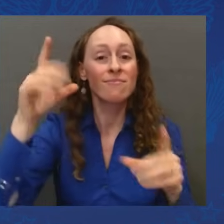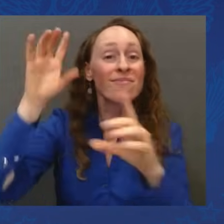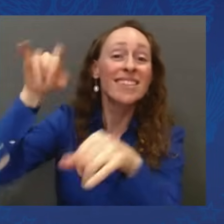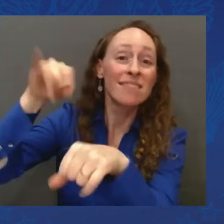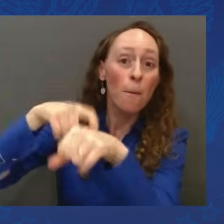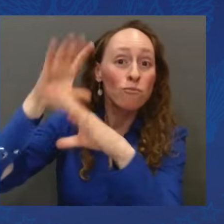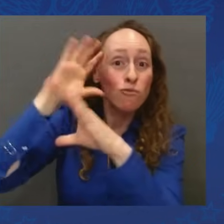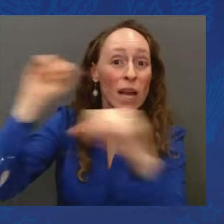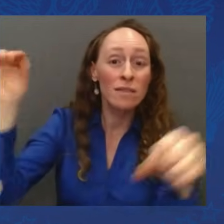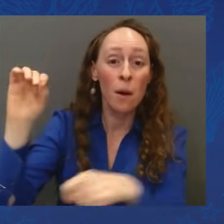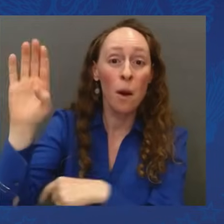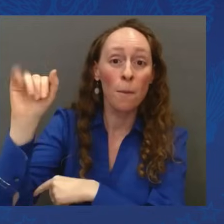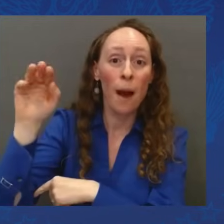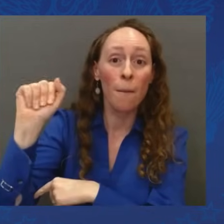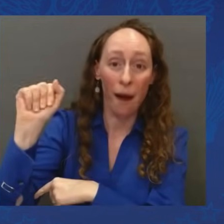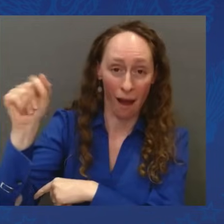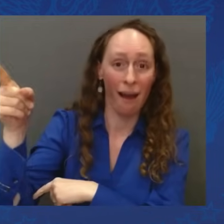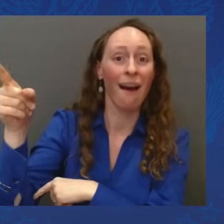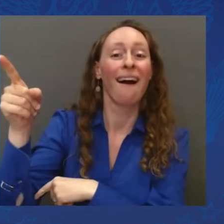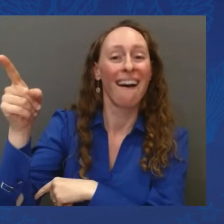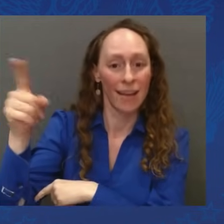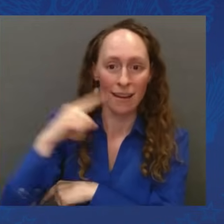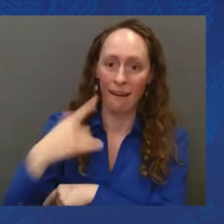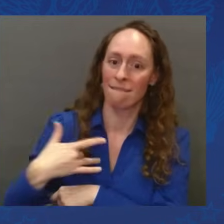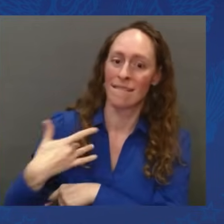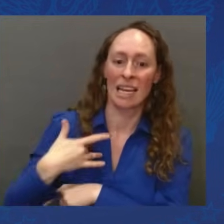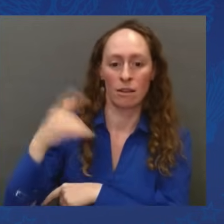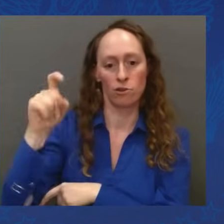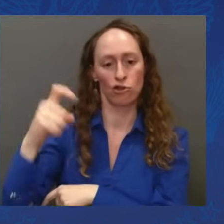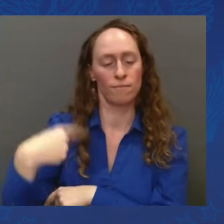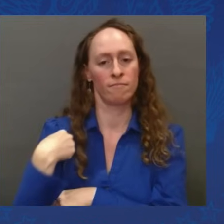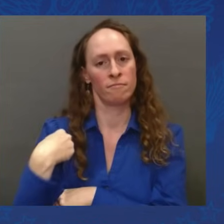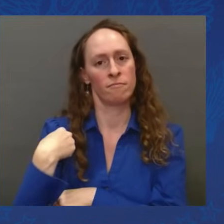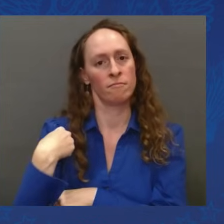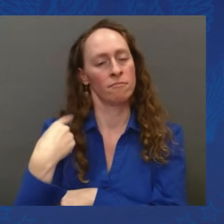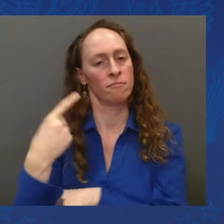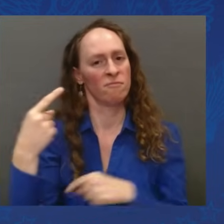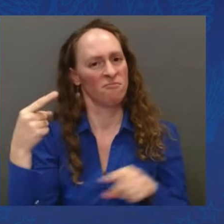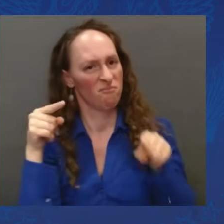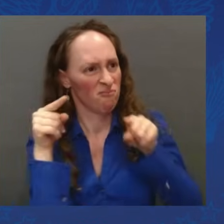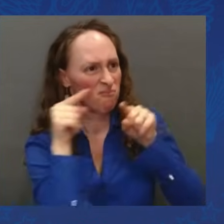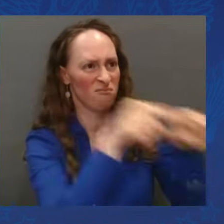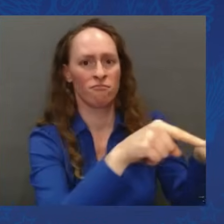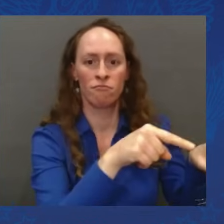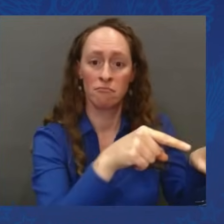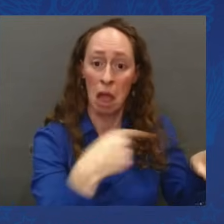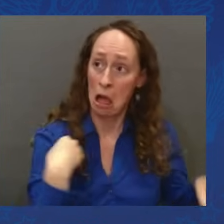So, we met -- if I'm not mistaken, I think it was 68 hours of just face to face --